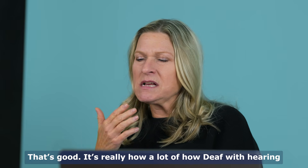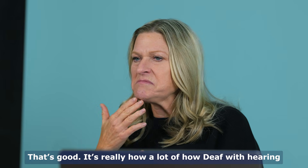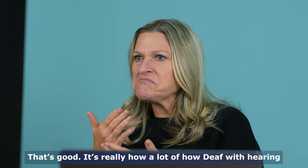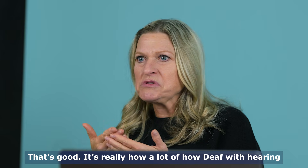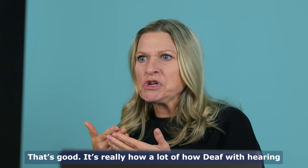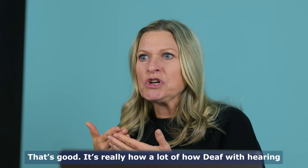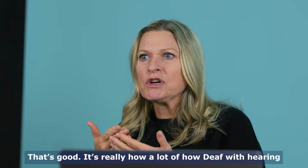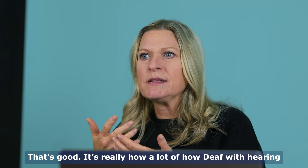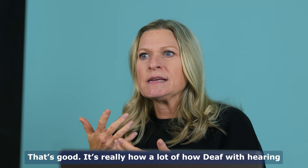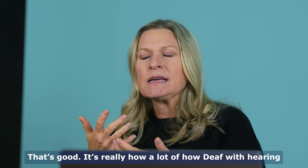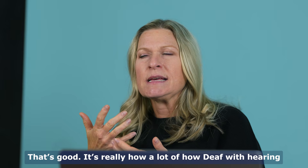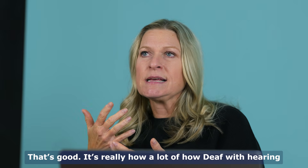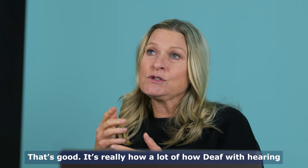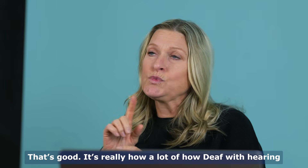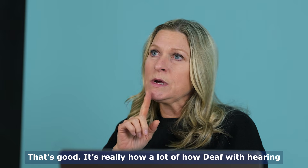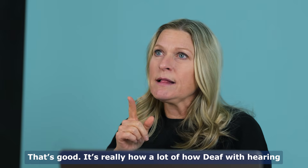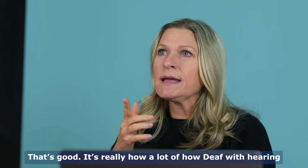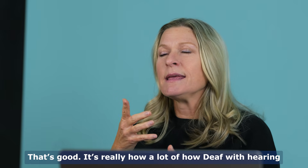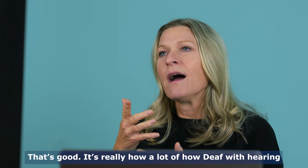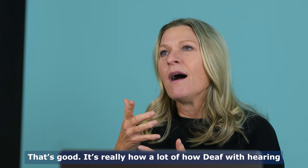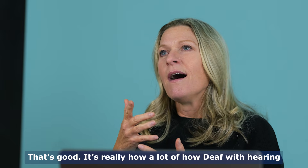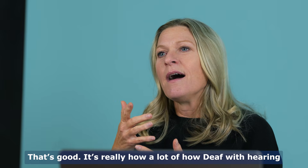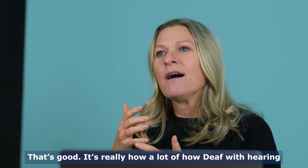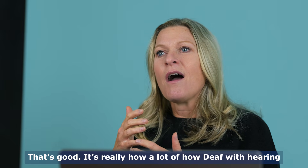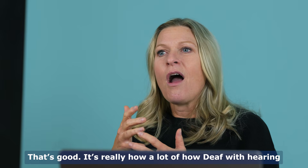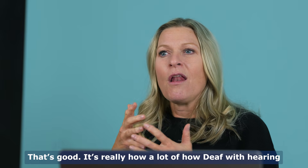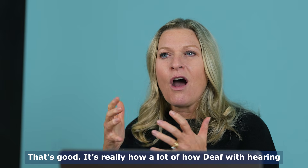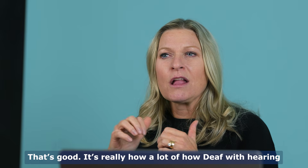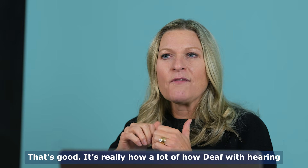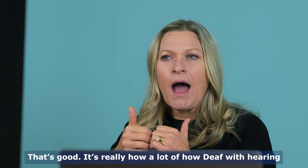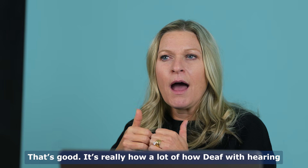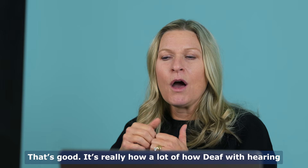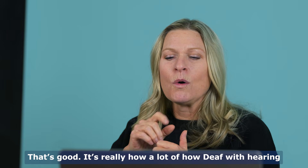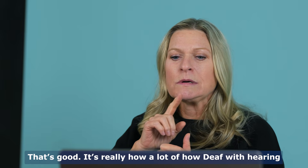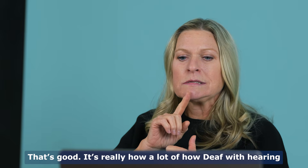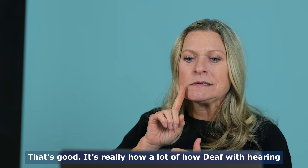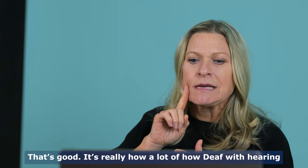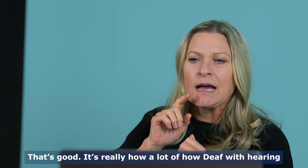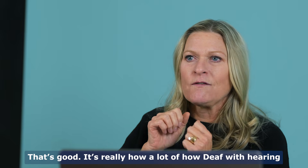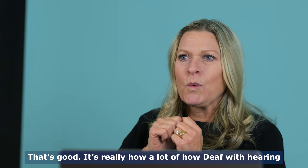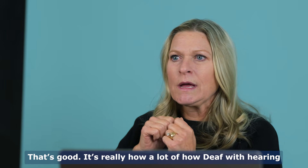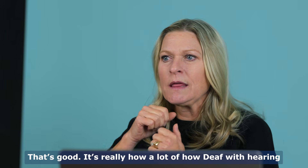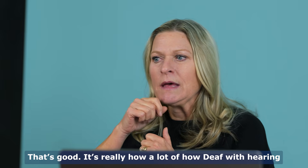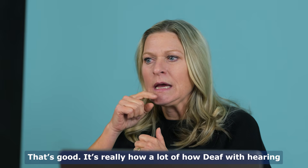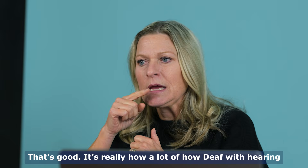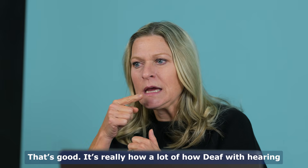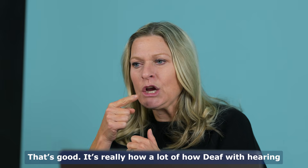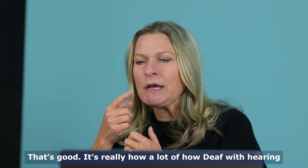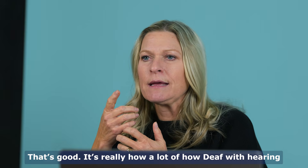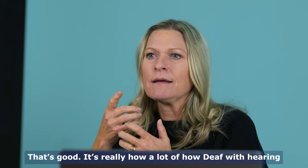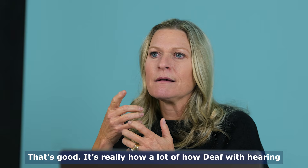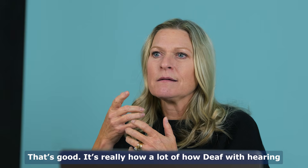That’s good. It’s really how a lot of how Deaf with hearing